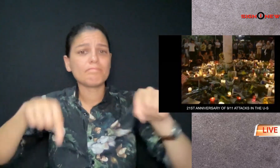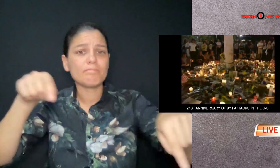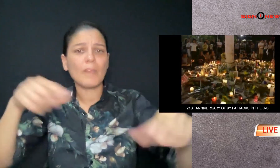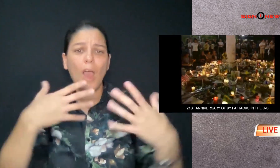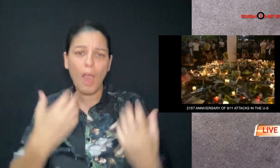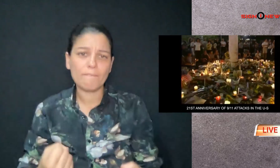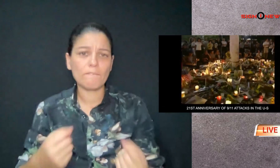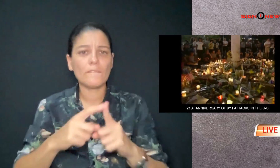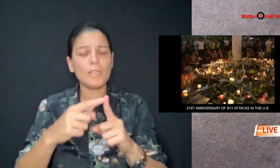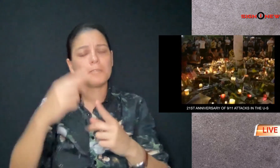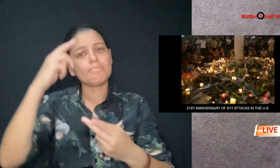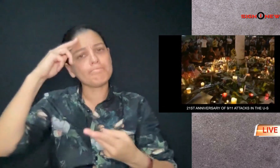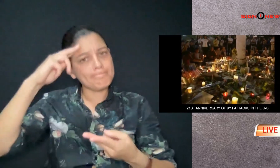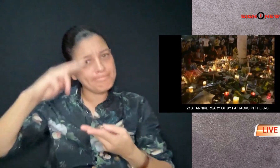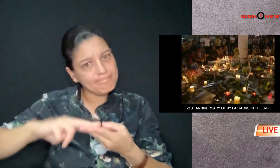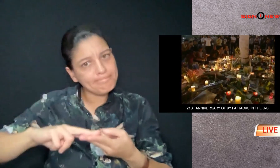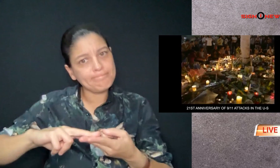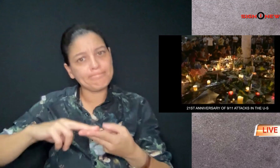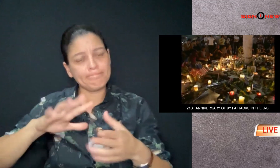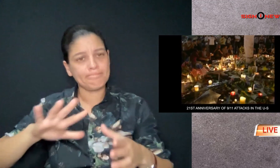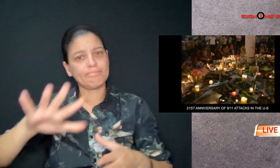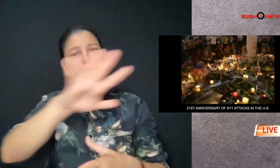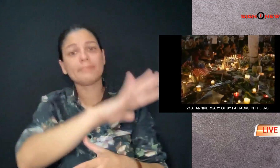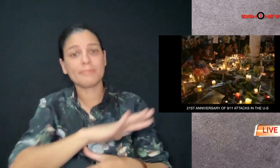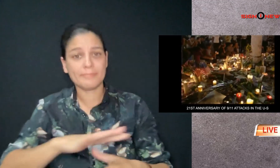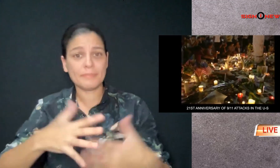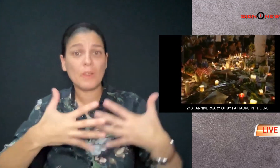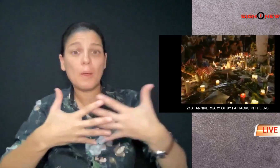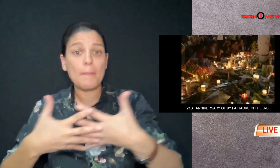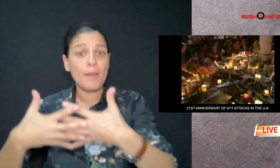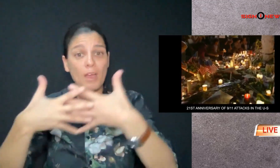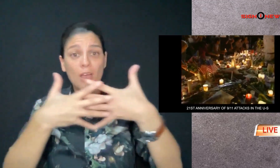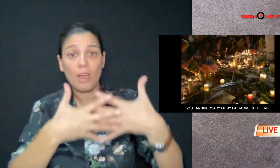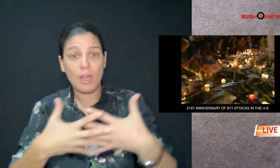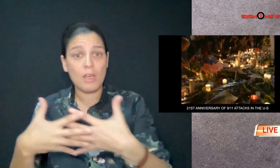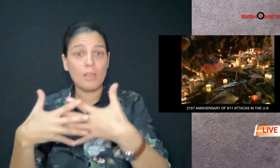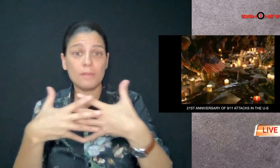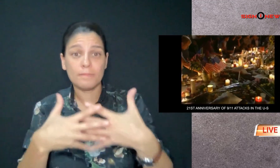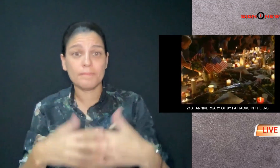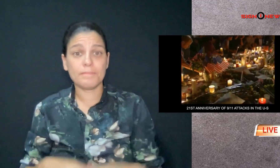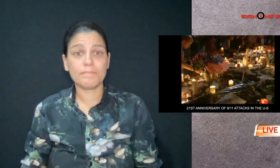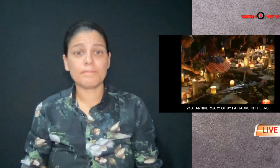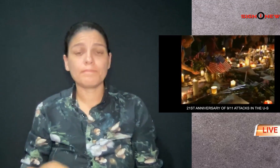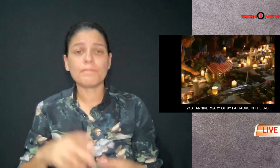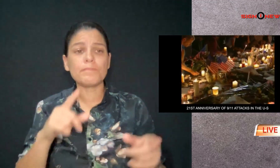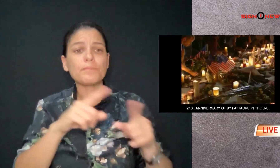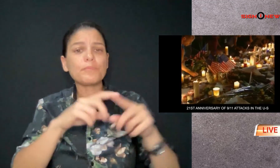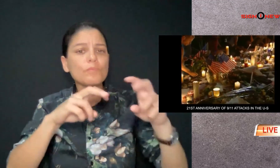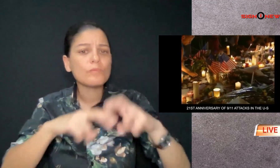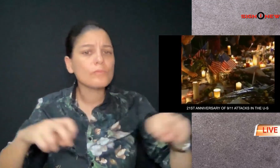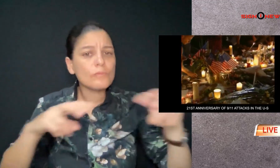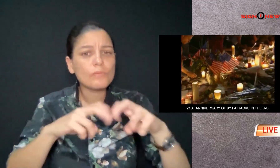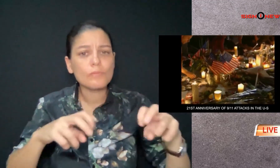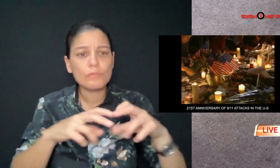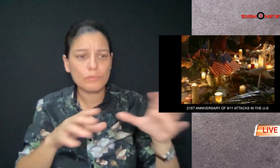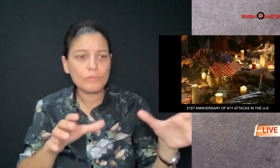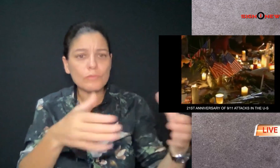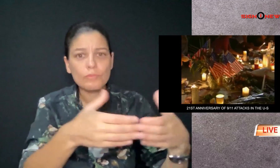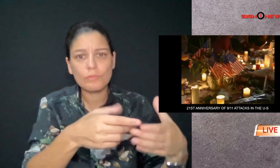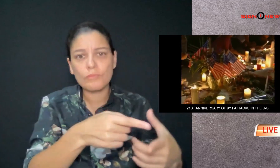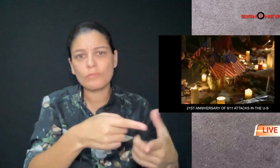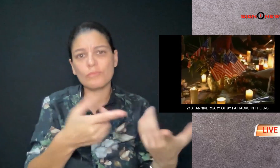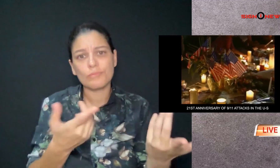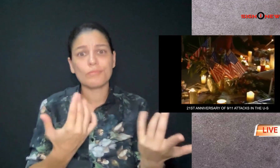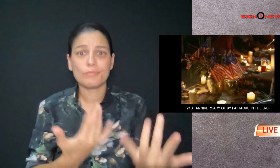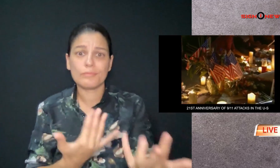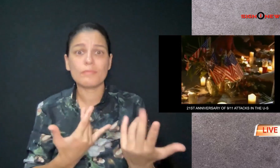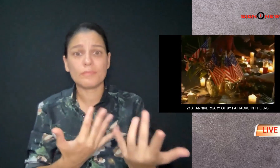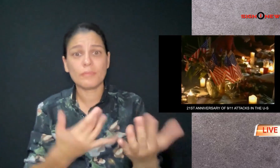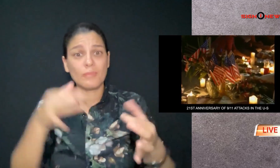several memorials are taking place across the United States the mastermind behind the